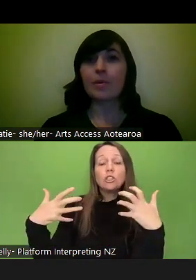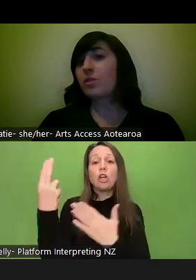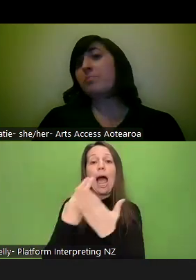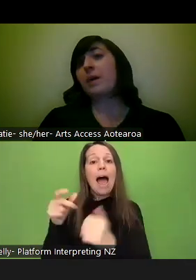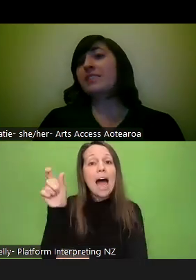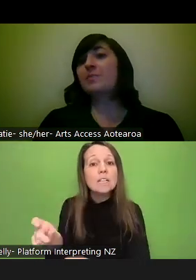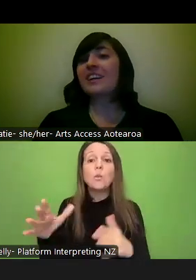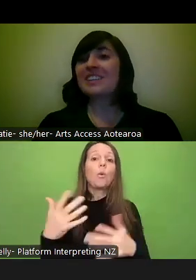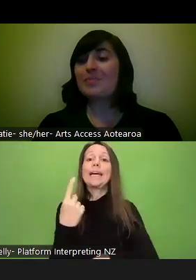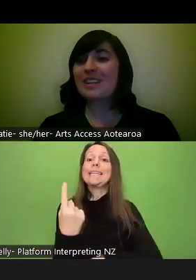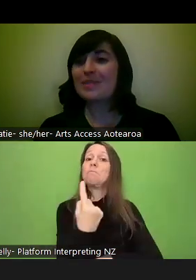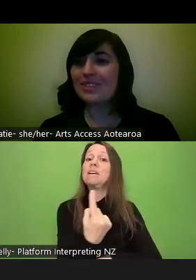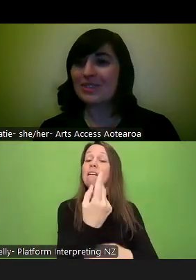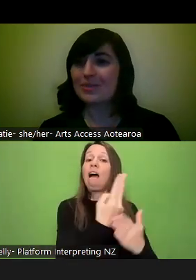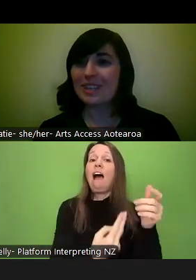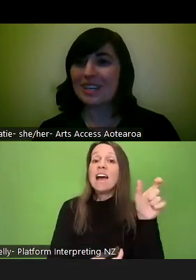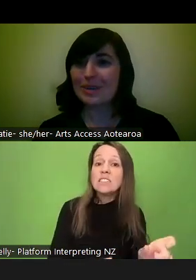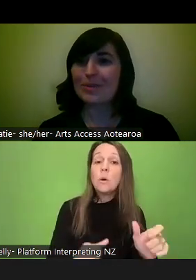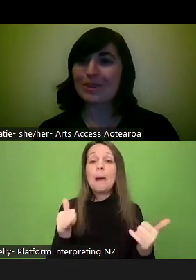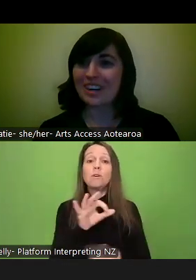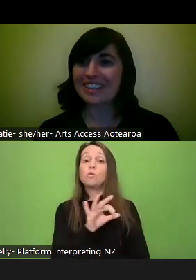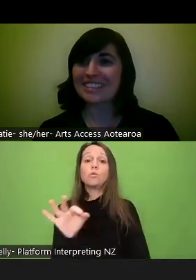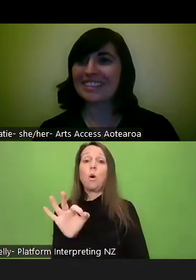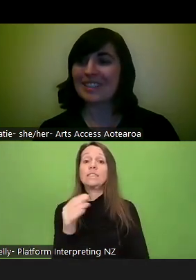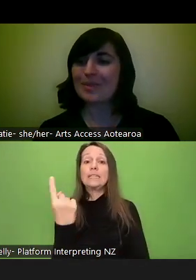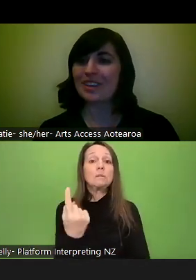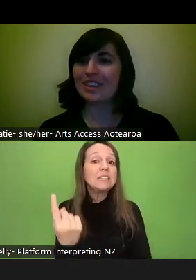Or possibly not independent, but you just want to hear what we're talking to the independent